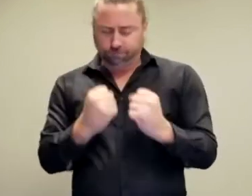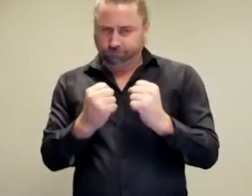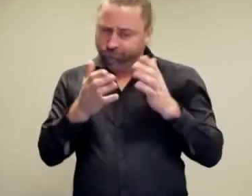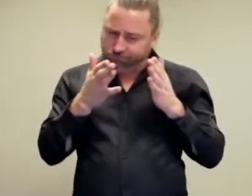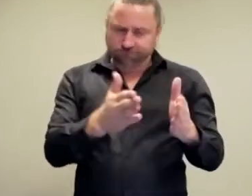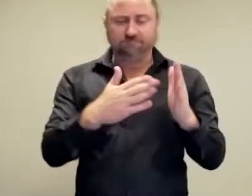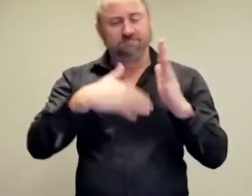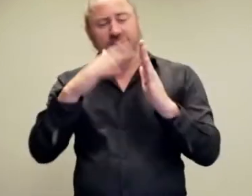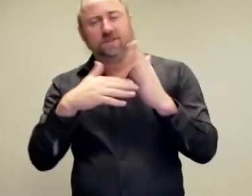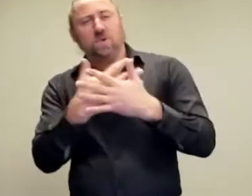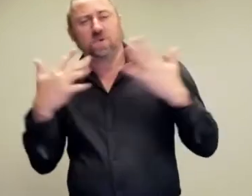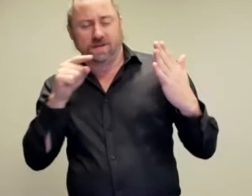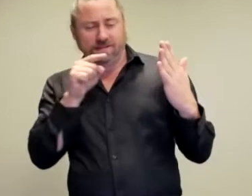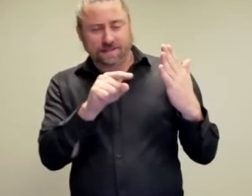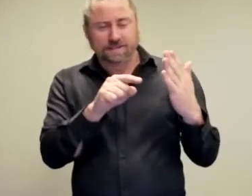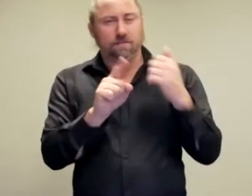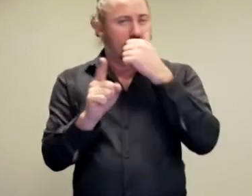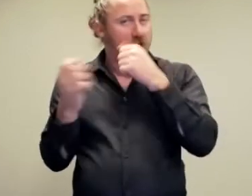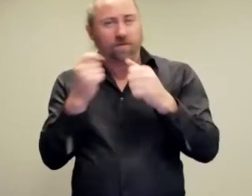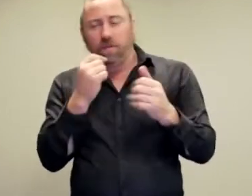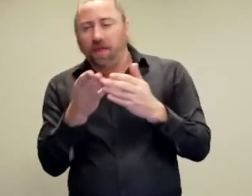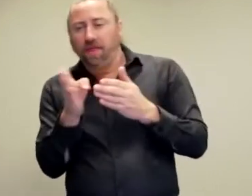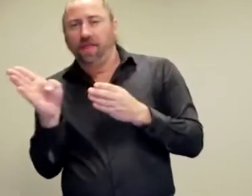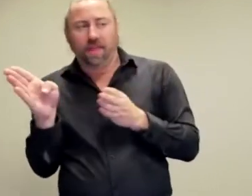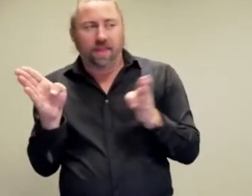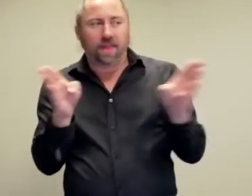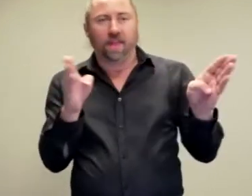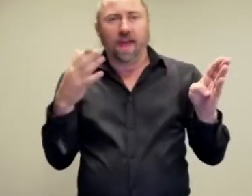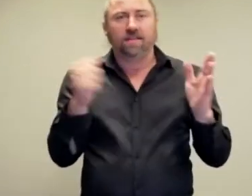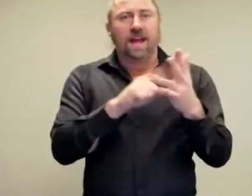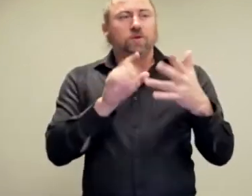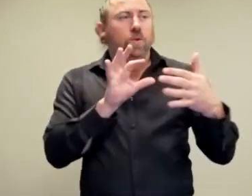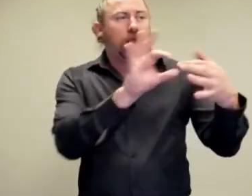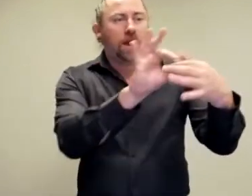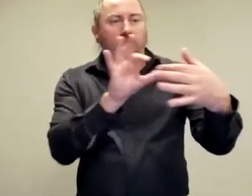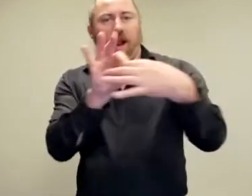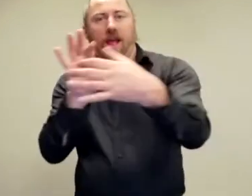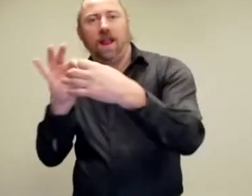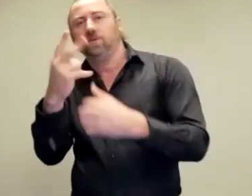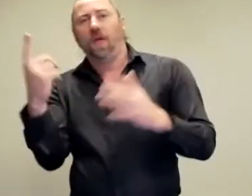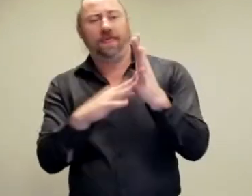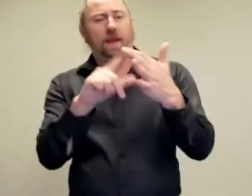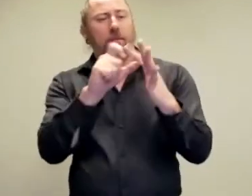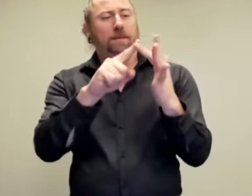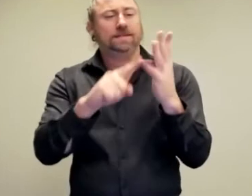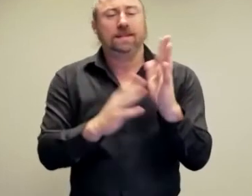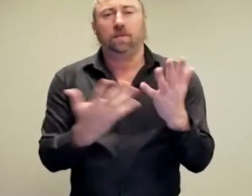it often acquires or expands its significance in its interrelationship with other mediums such as light,